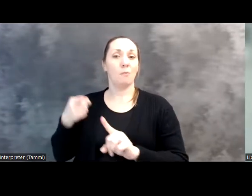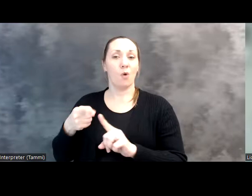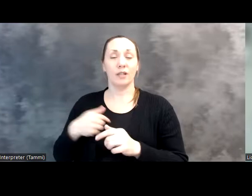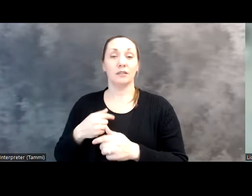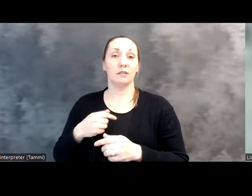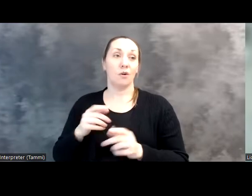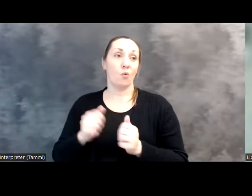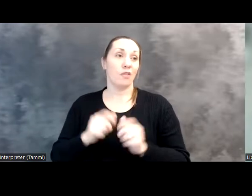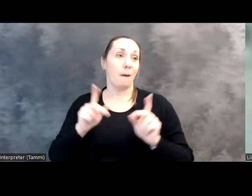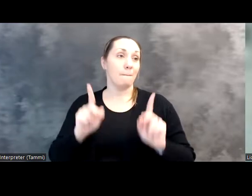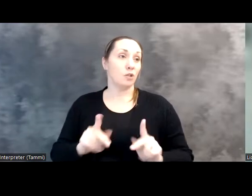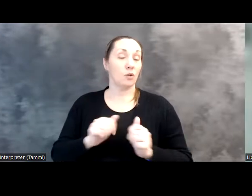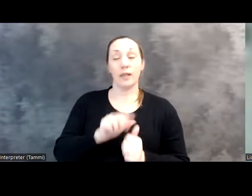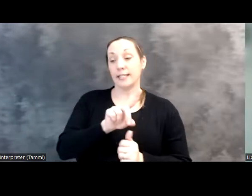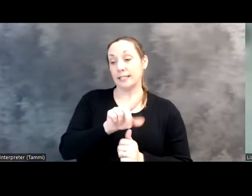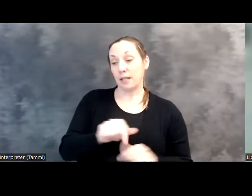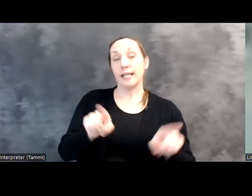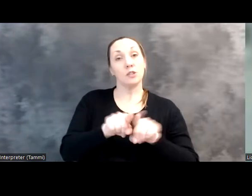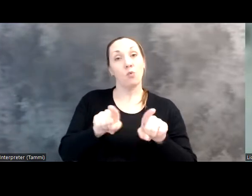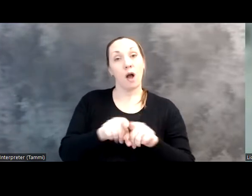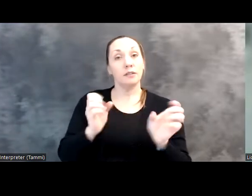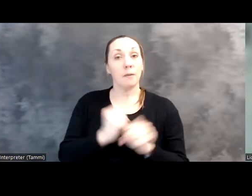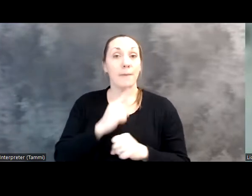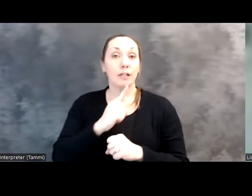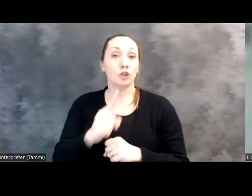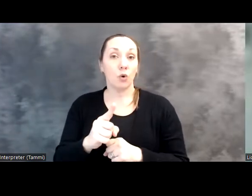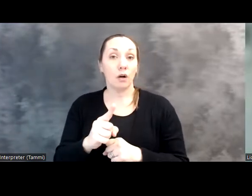less at stake, let's say, approvals. Also in review